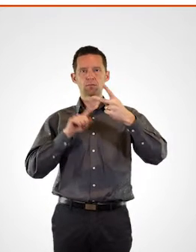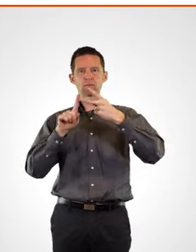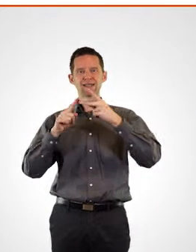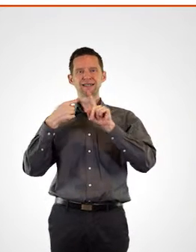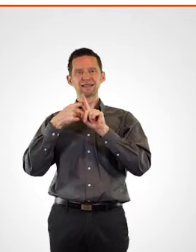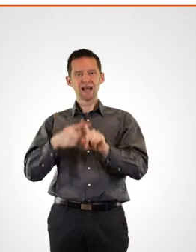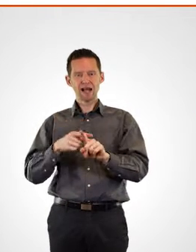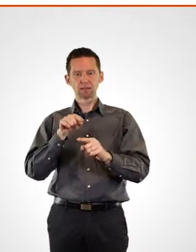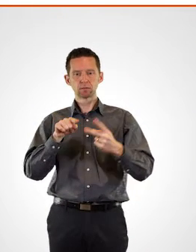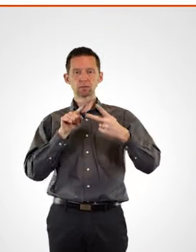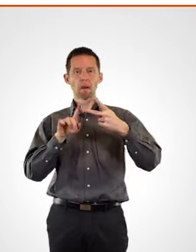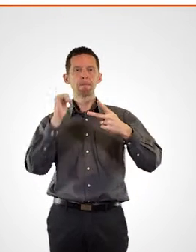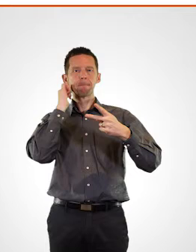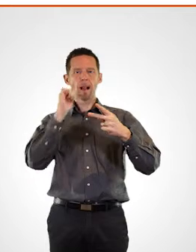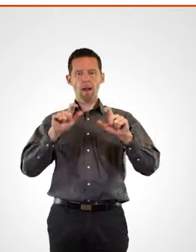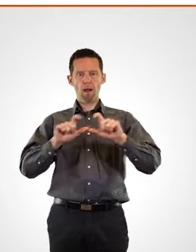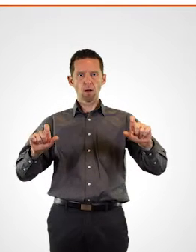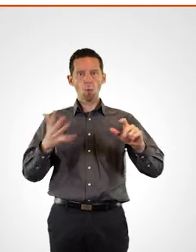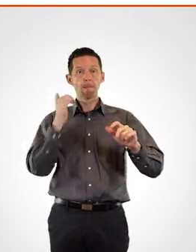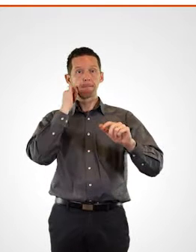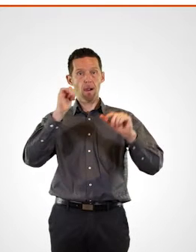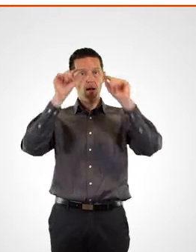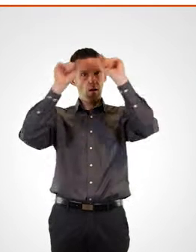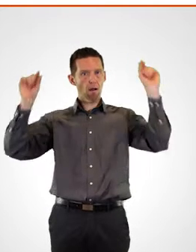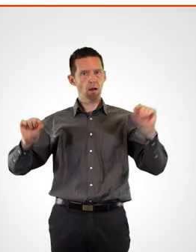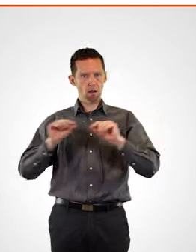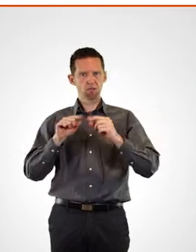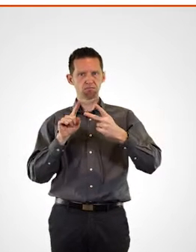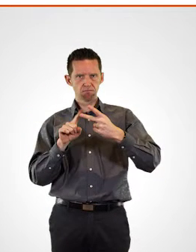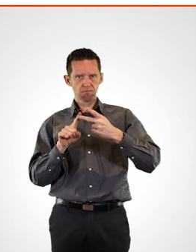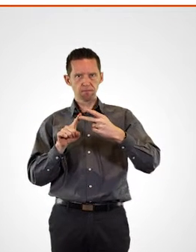we have target vocabulary, which is denoted by black text or a black border;